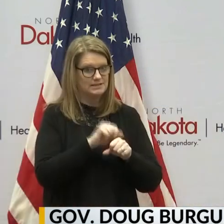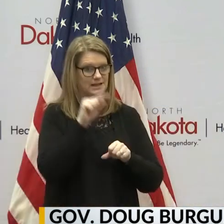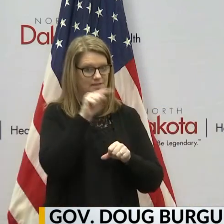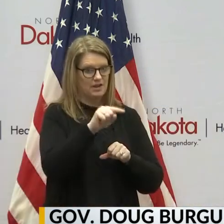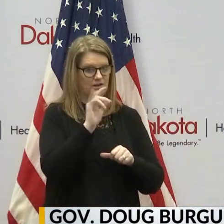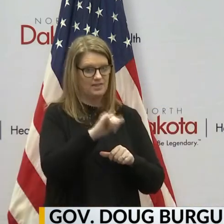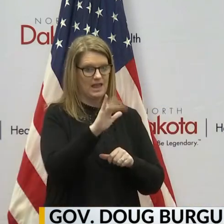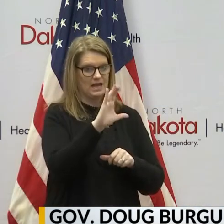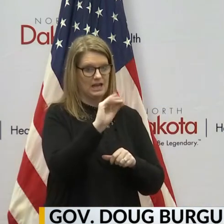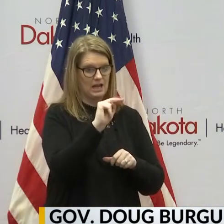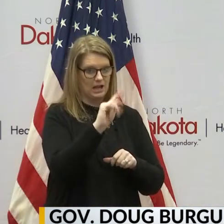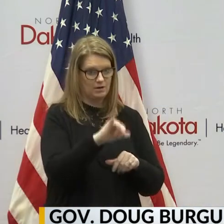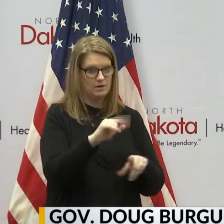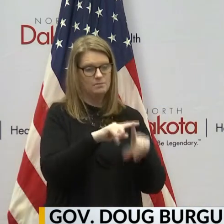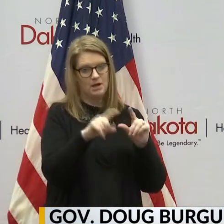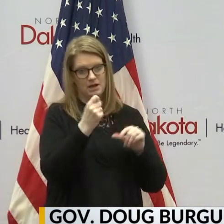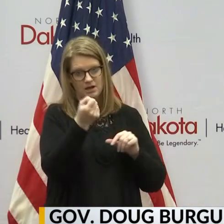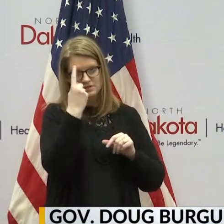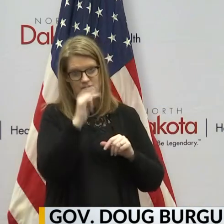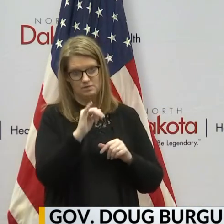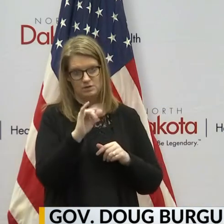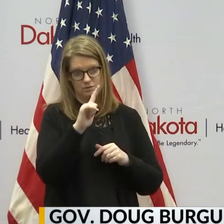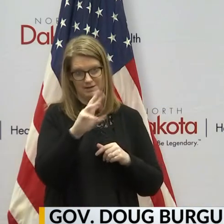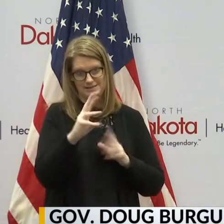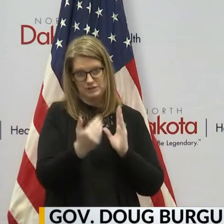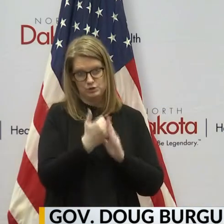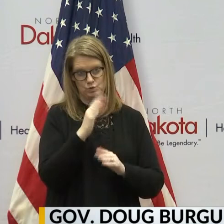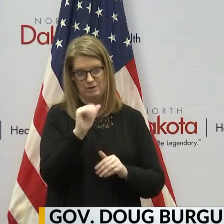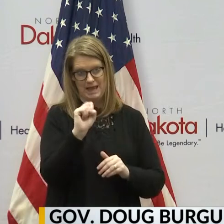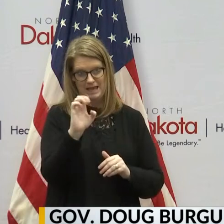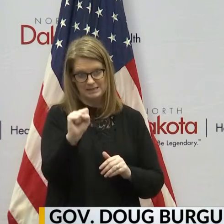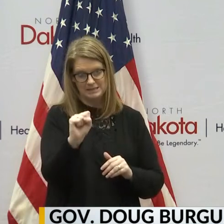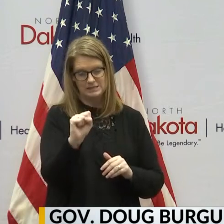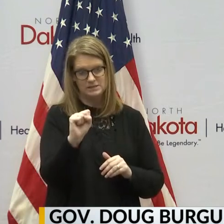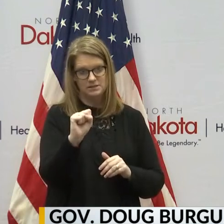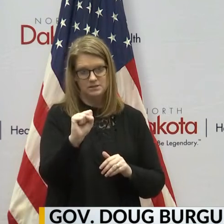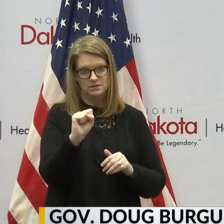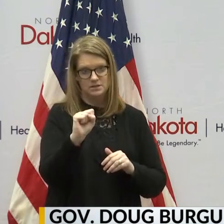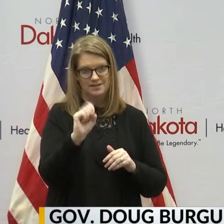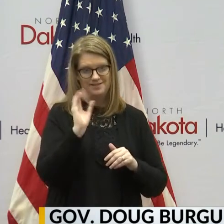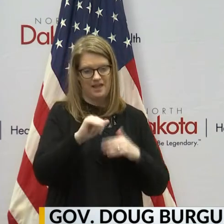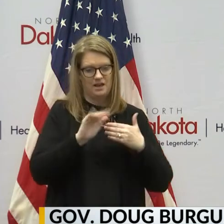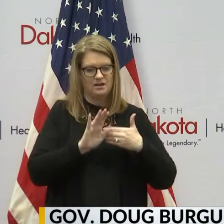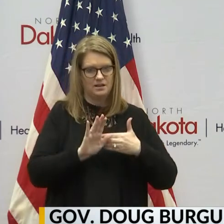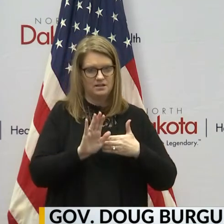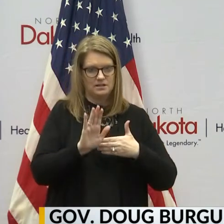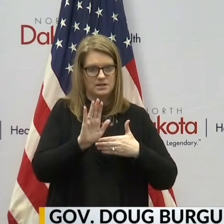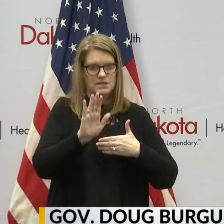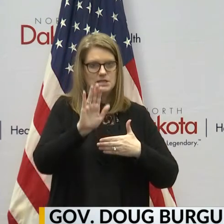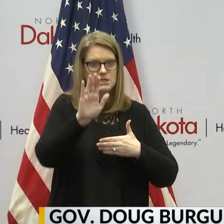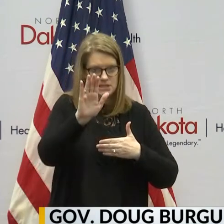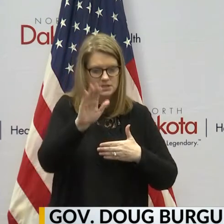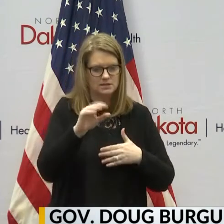BUT THE POINT OF THAT IS LESS ABOUT WHETHER THAT INDIVIDUAL OR NOT IS IN THAT COUNTY EVEN